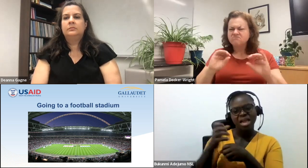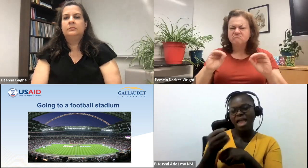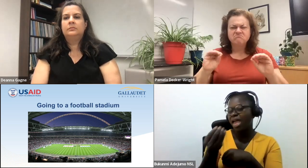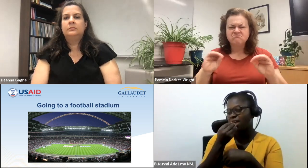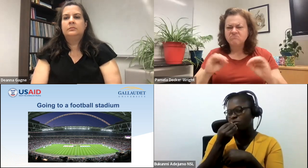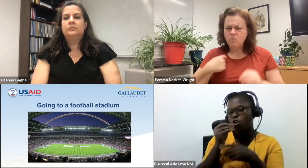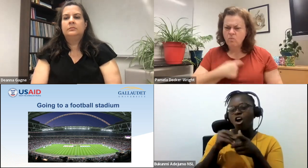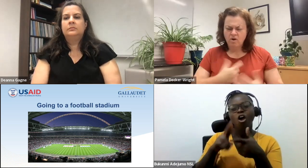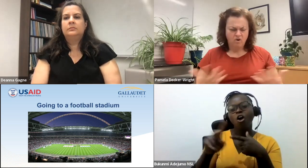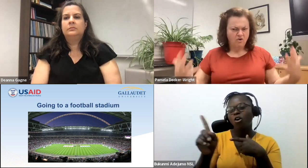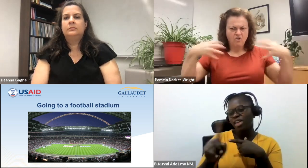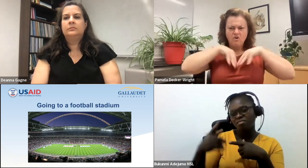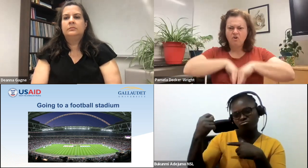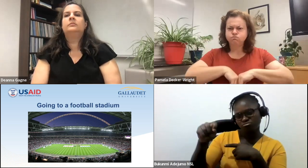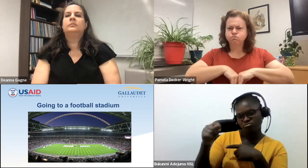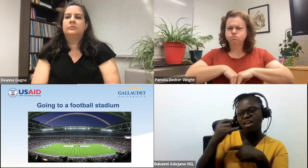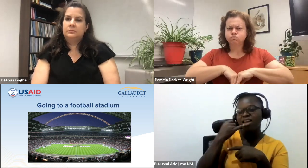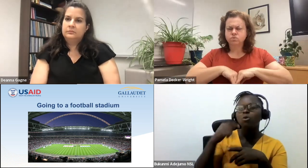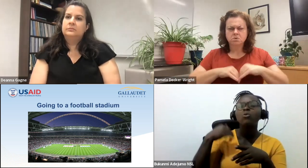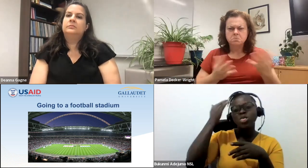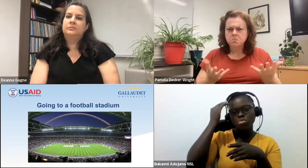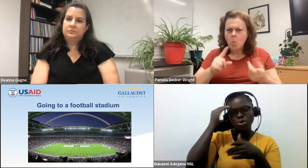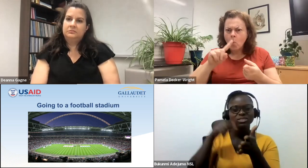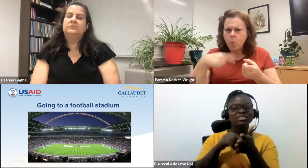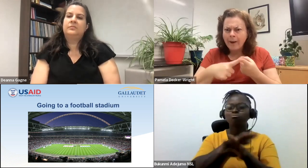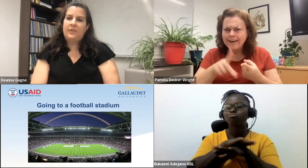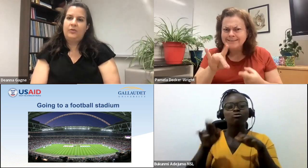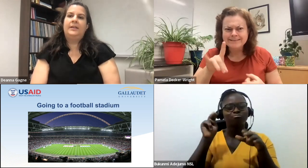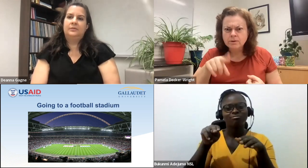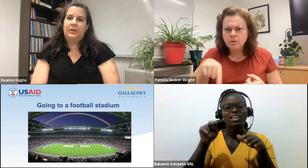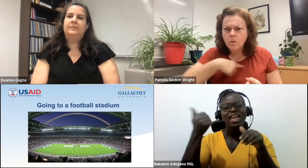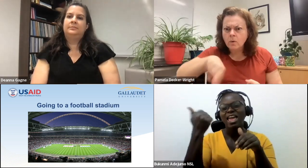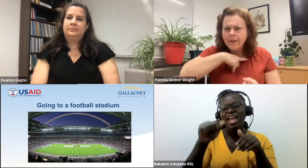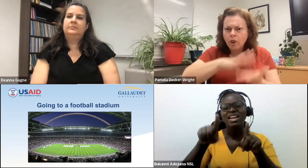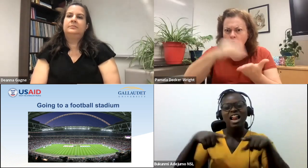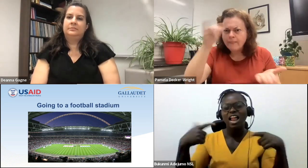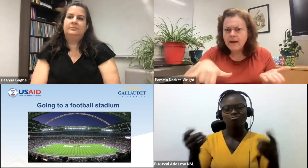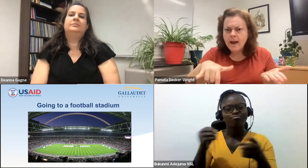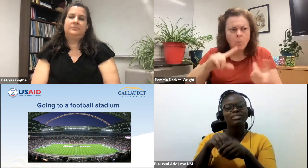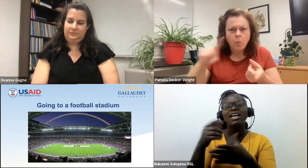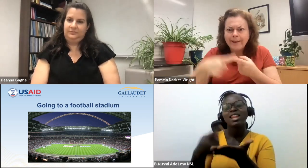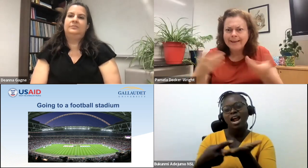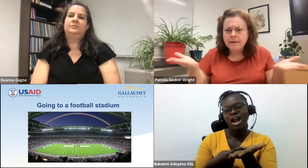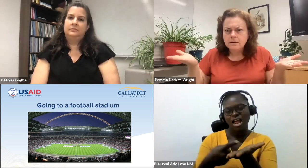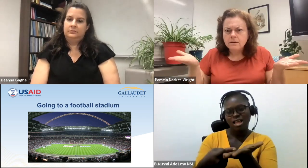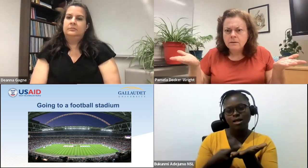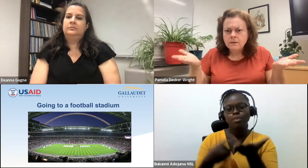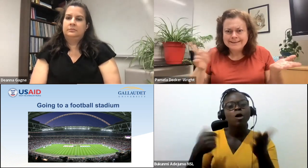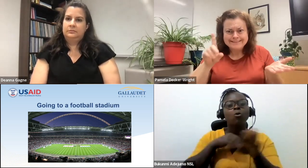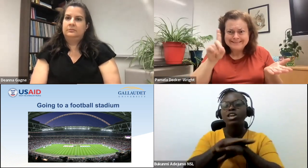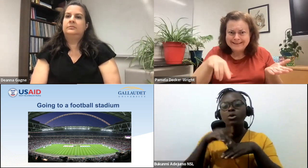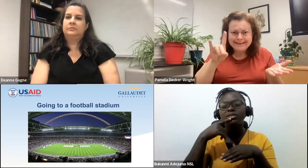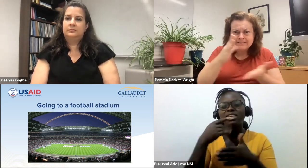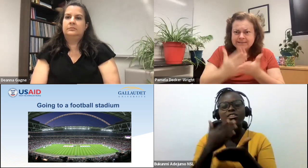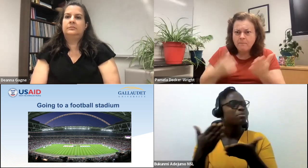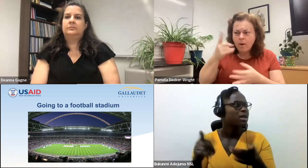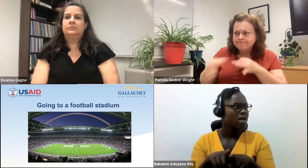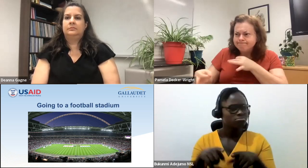We don't say something like, okay. We have to walk, and we have to find the front door, and then we have to go in the front door. We don't discuss that. So when and where did we learn all of that information?